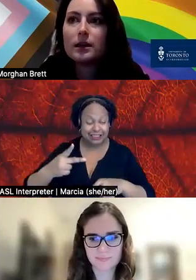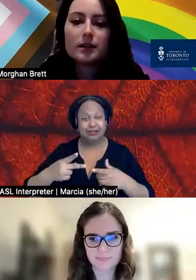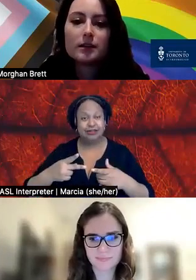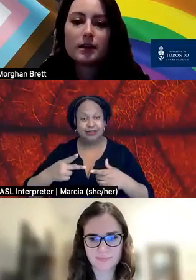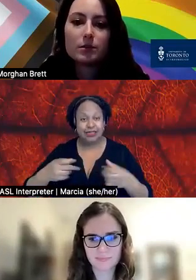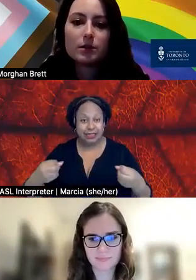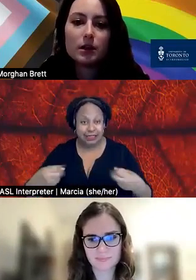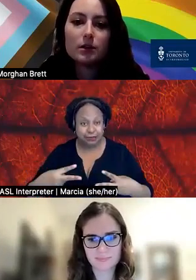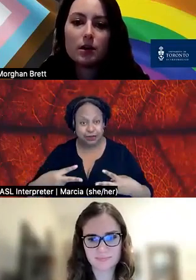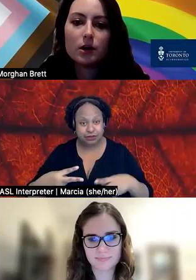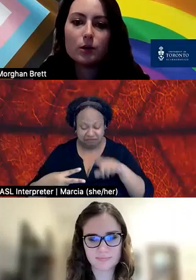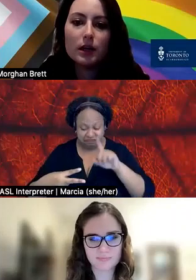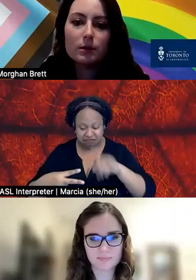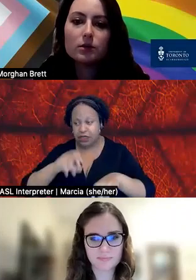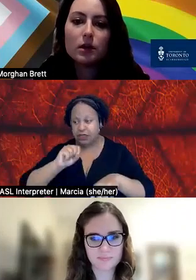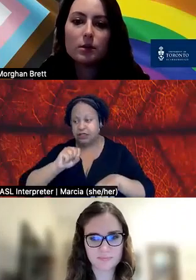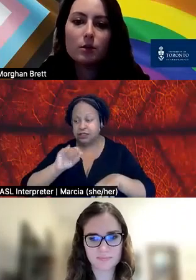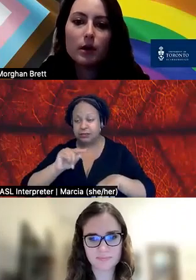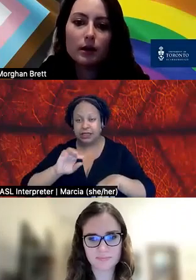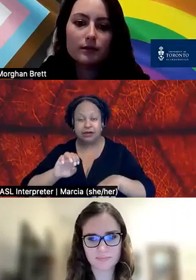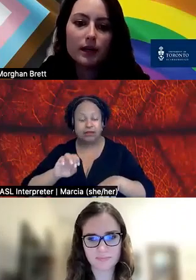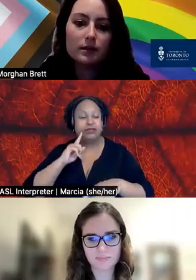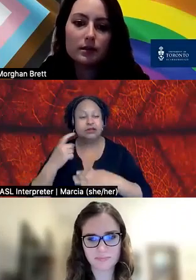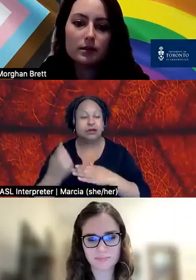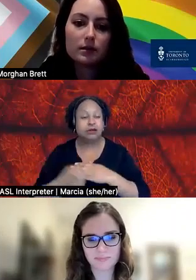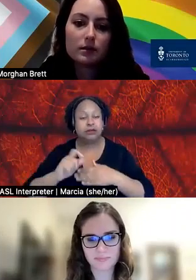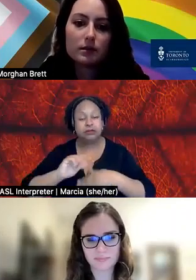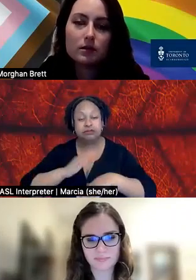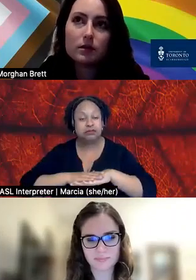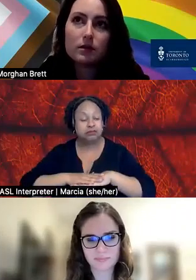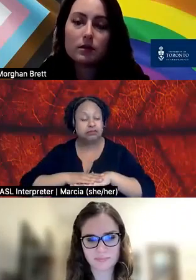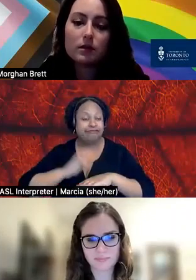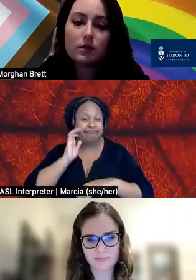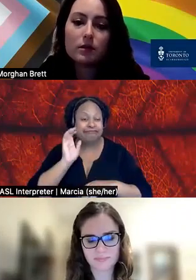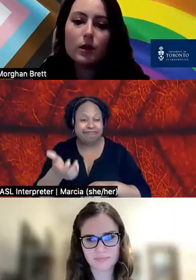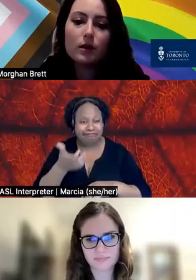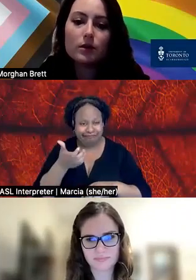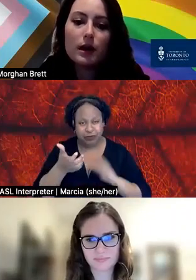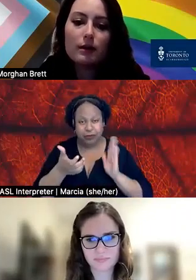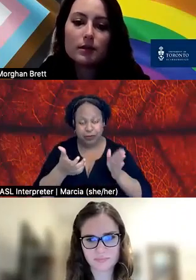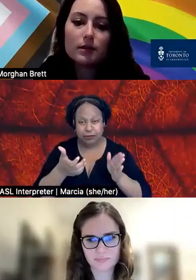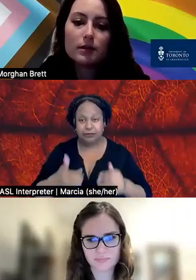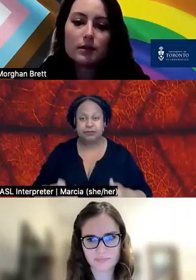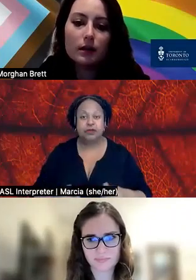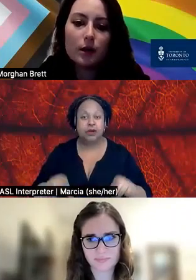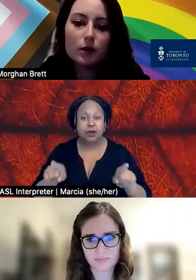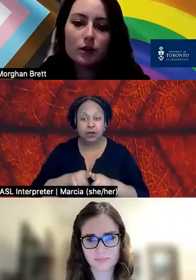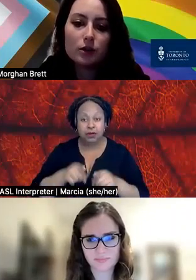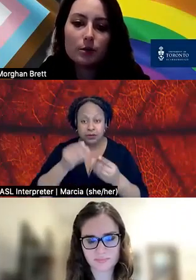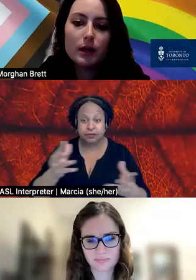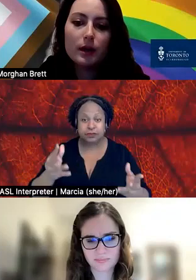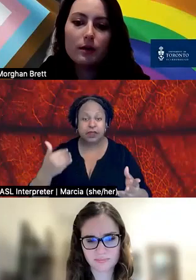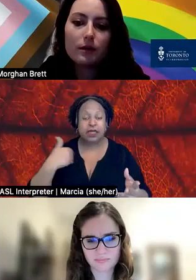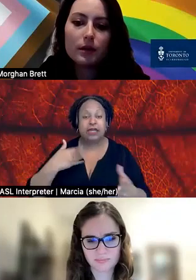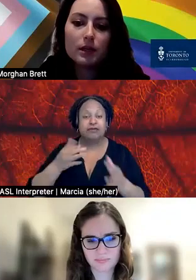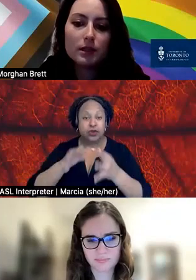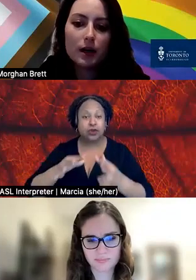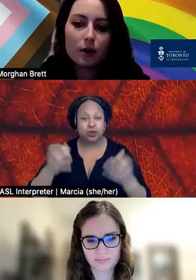Text captioning is auto-enabled on mobile devices. We also have sign language interpreting for the